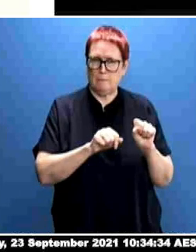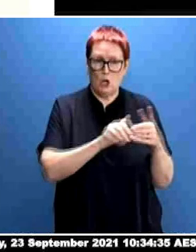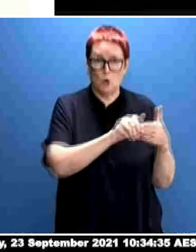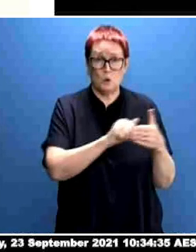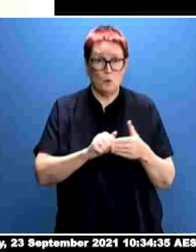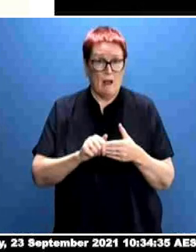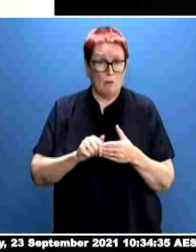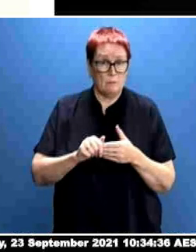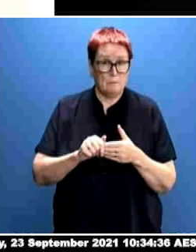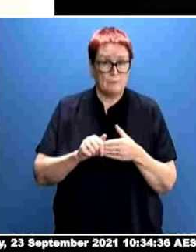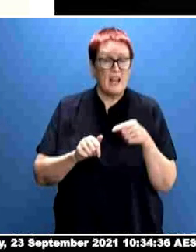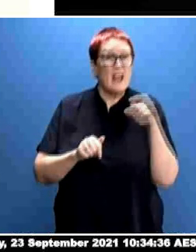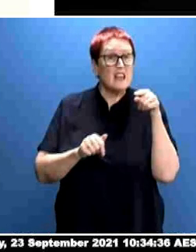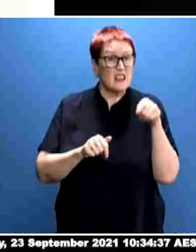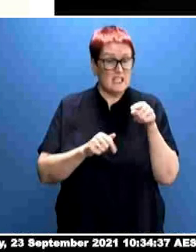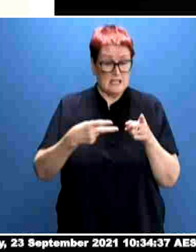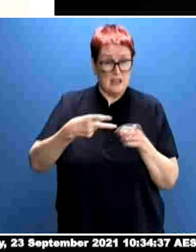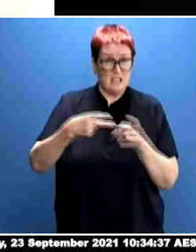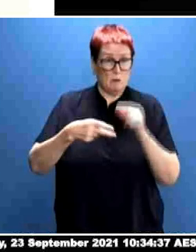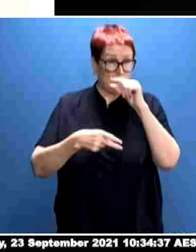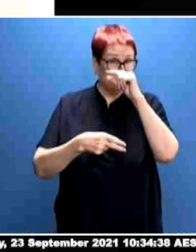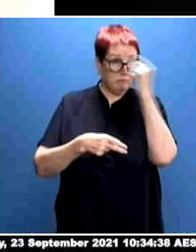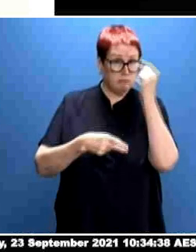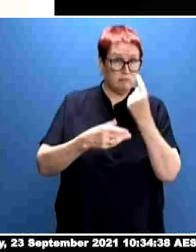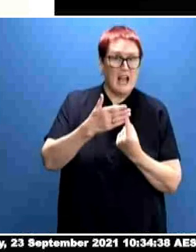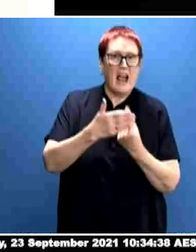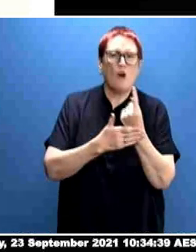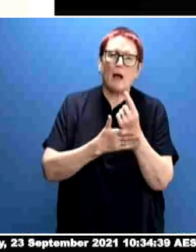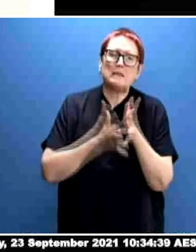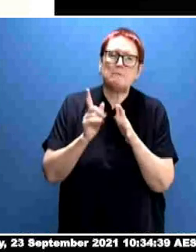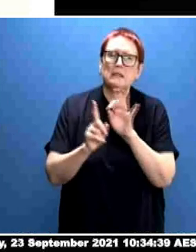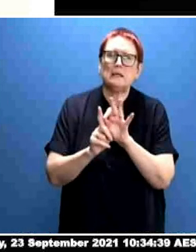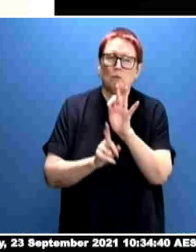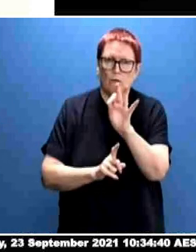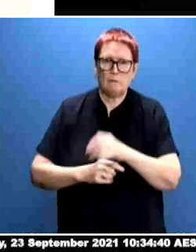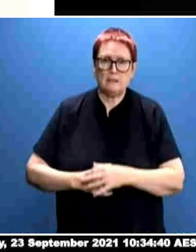has an outcomes framework. So, in collaboration with the developer of this model,